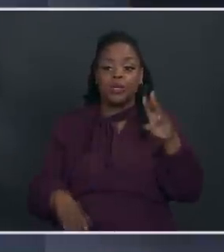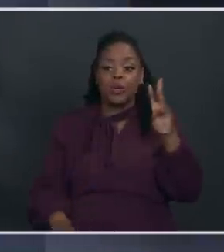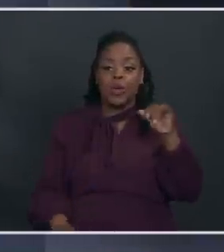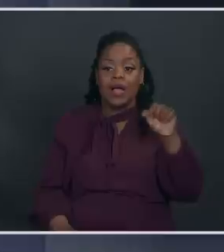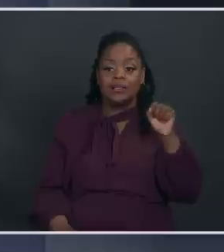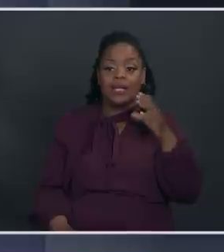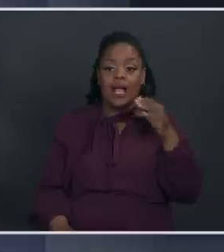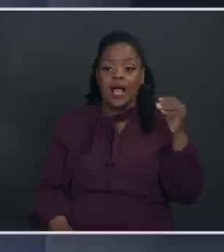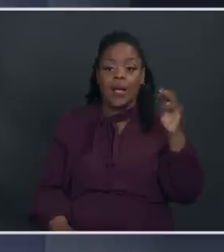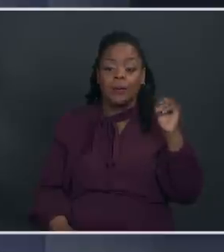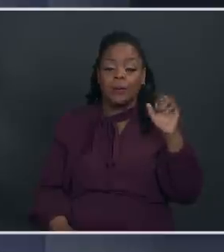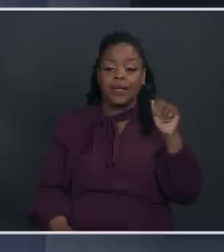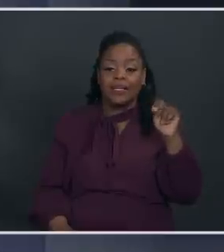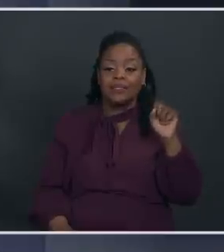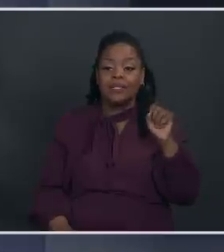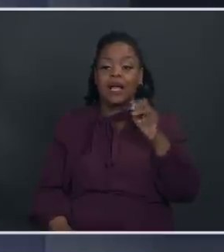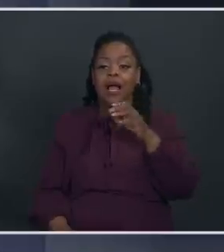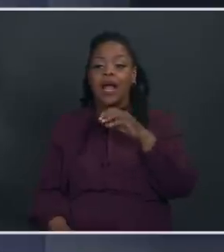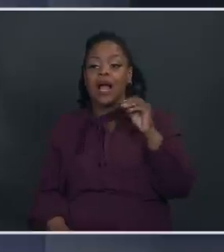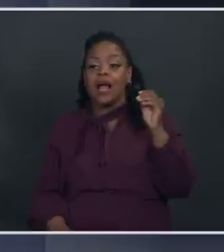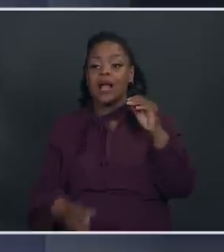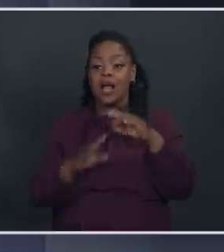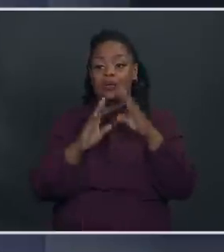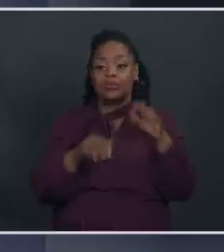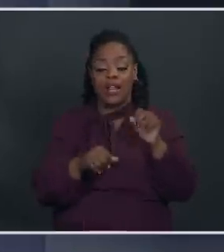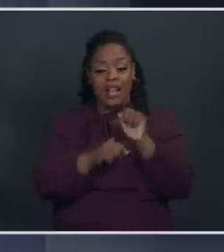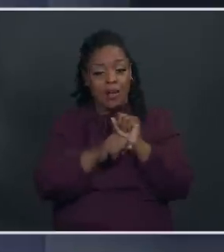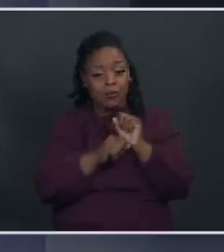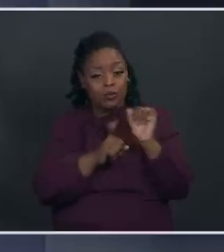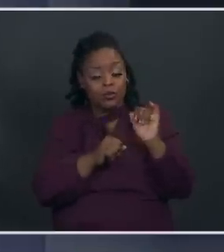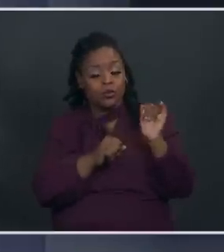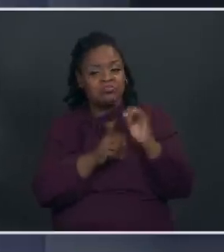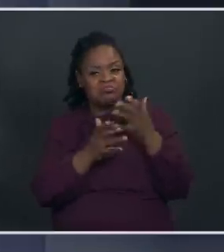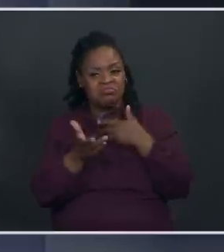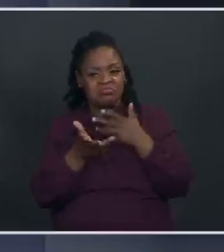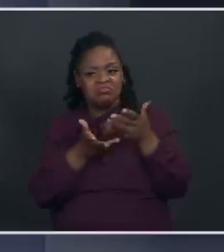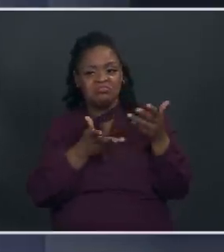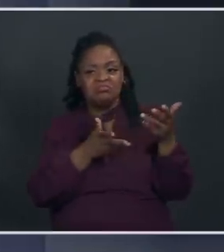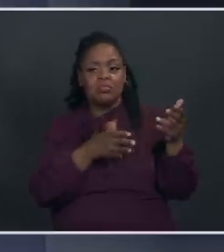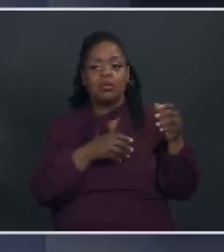and the bicameral Small Business Committee. NEC Director Brian Deese is doing one-on-one briefings